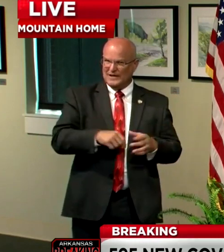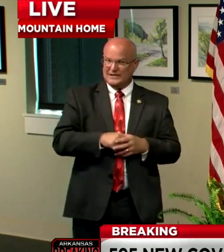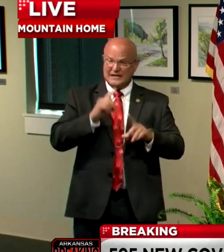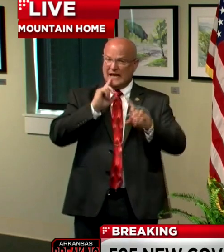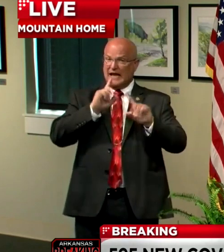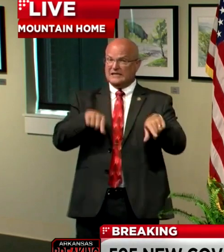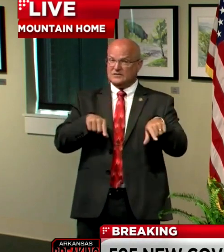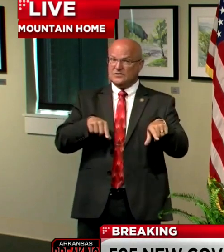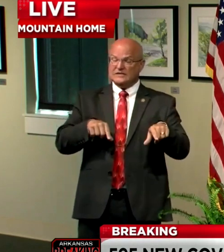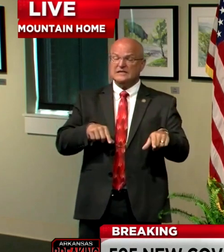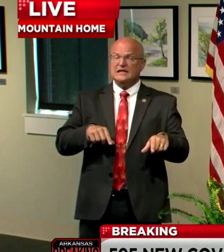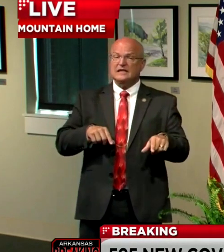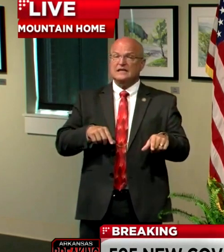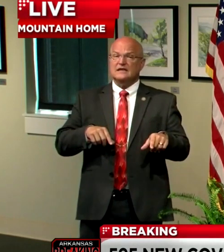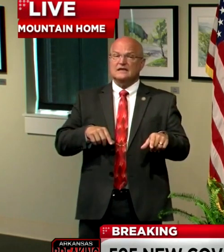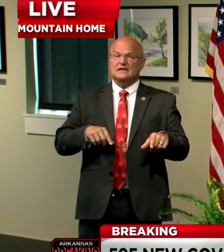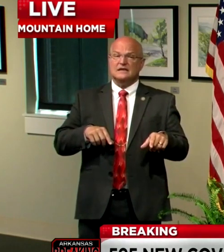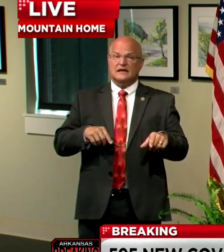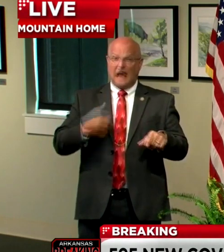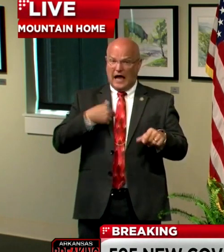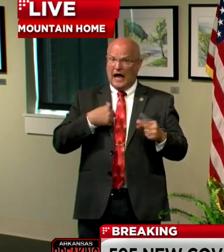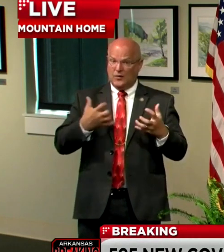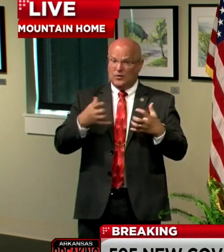FOURTH OF JULY HOLIDAY, IS THE STATE WORRIED ABOUT SEEING A